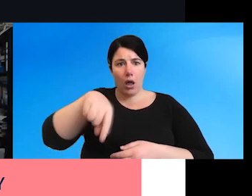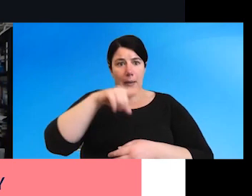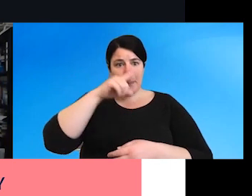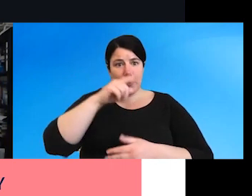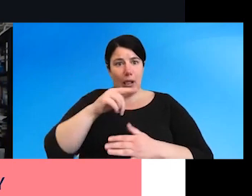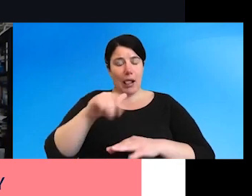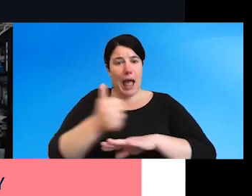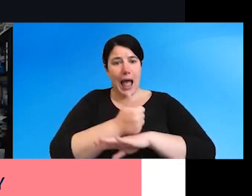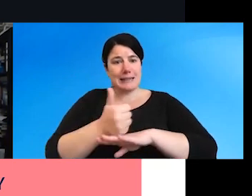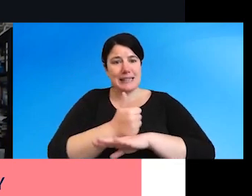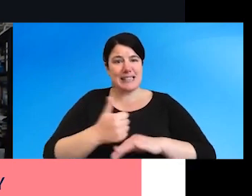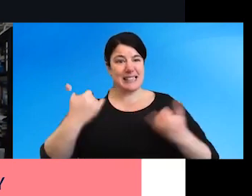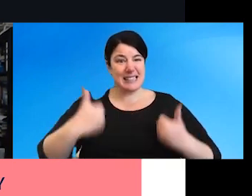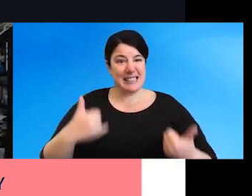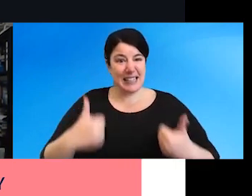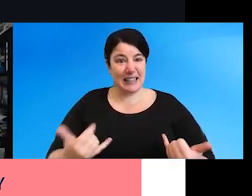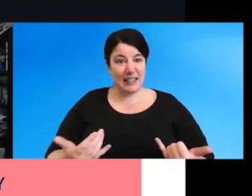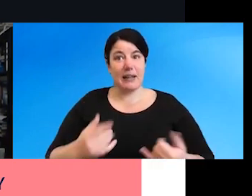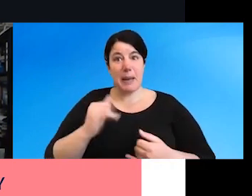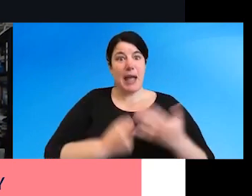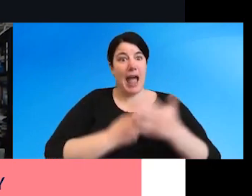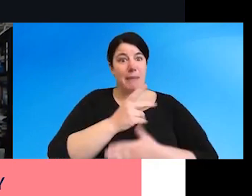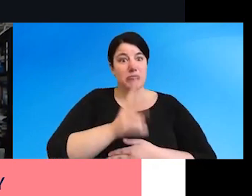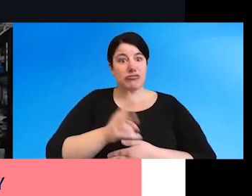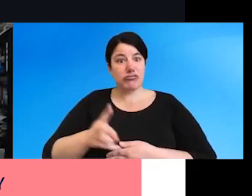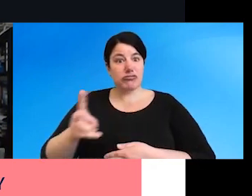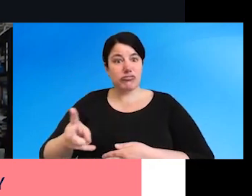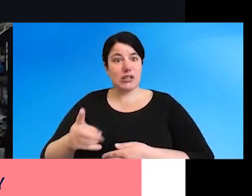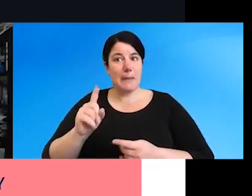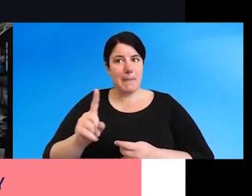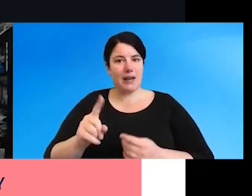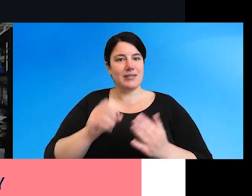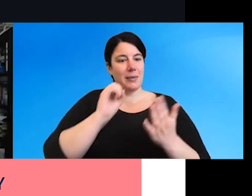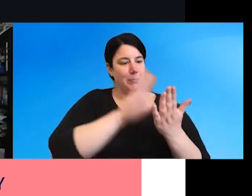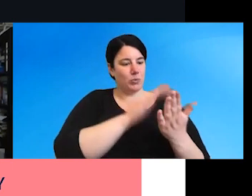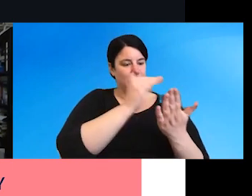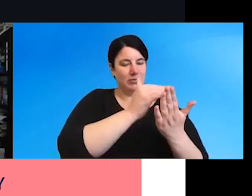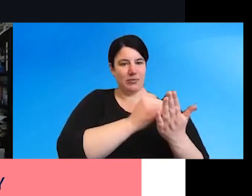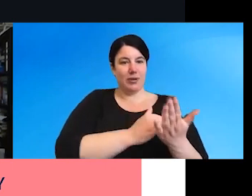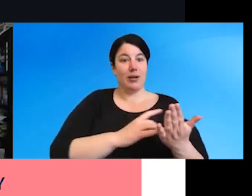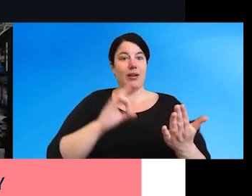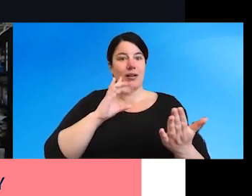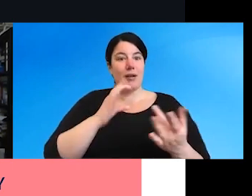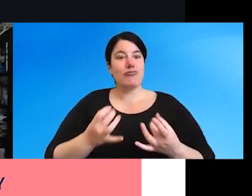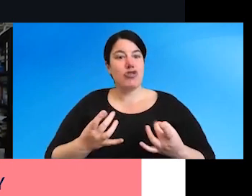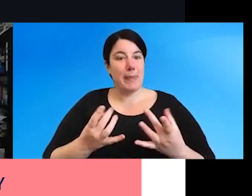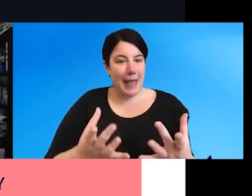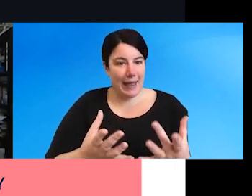couple of times a year, but you have never written down exactly what happens. Just to write that down and have it in place, or something much